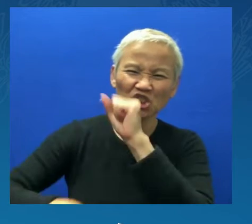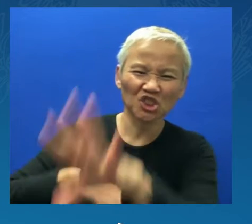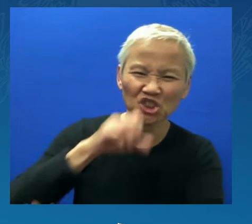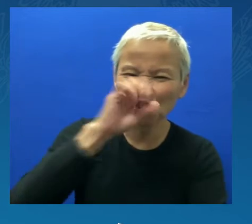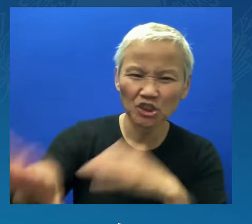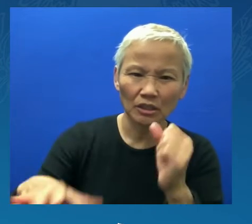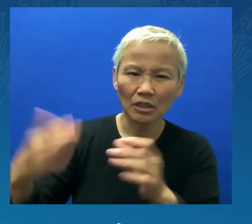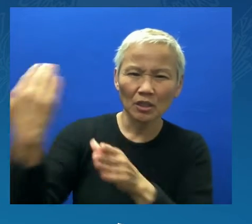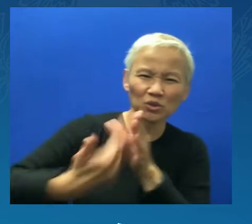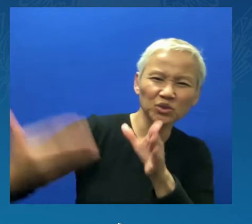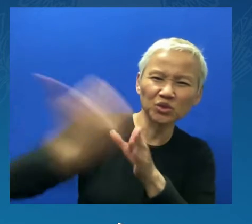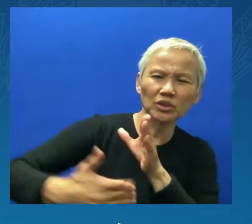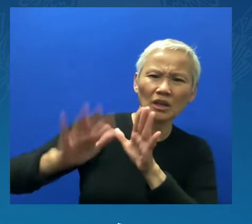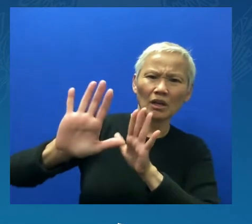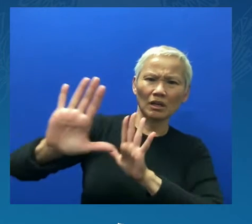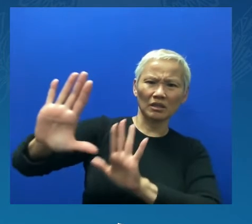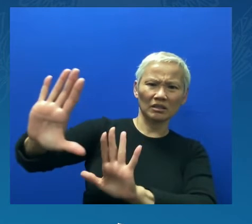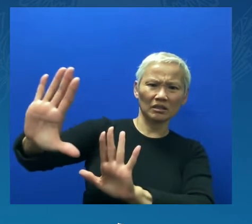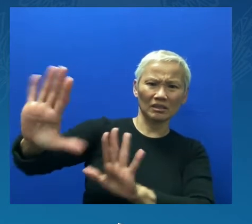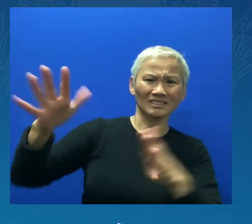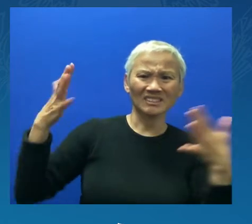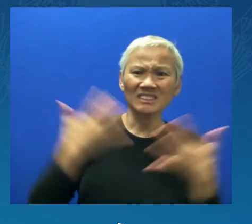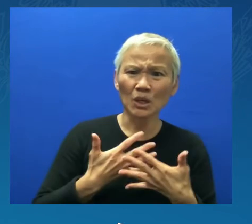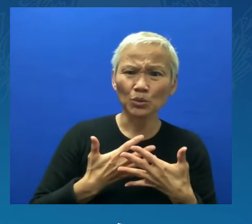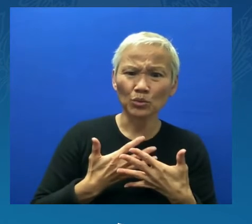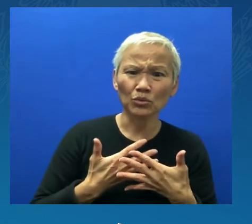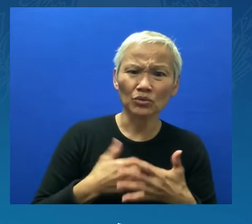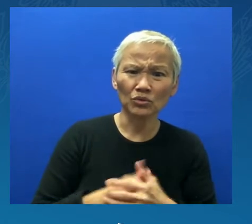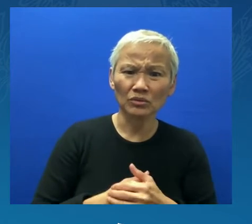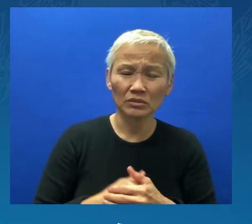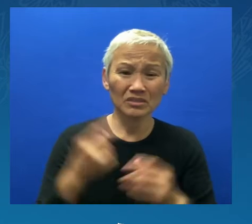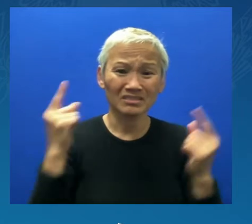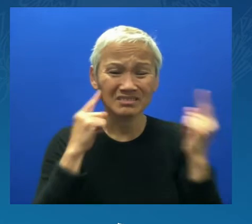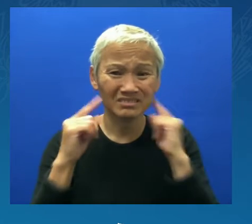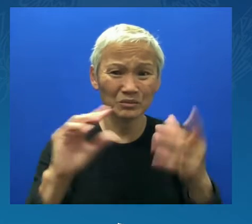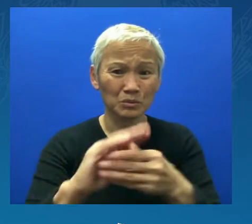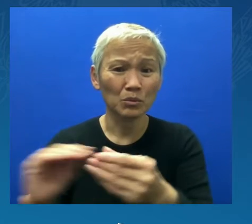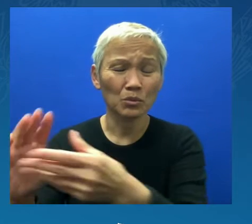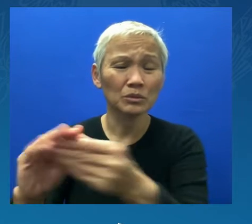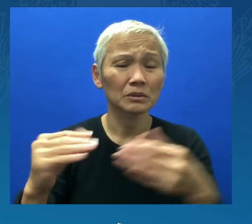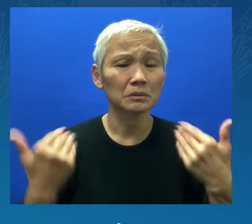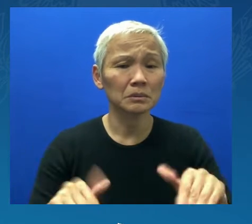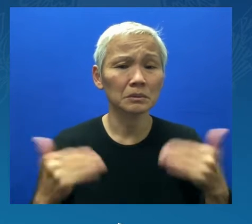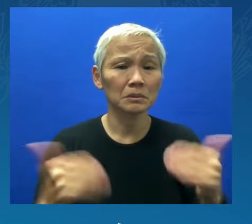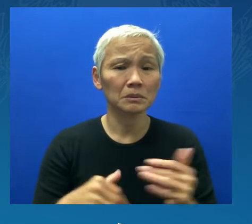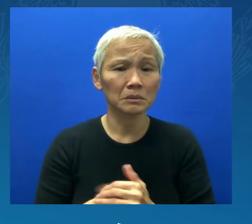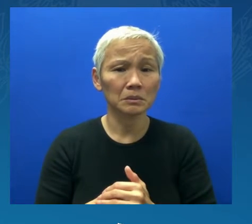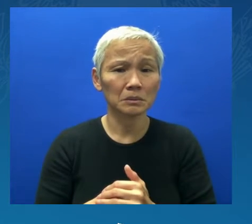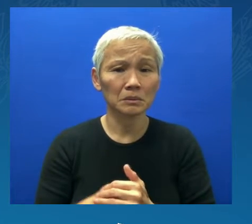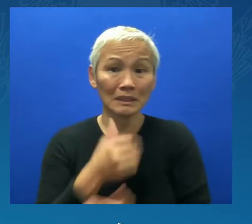I'm hearing stories about, you know, the number of protesters outside of a healthcare provider --